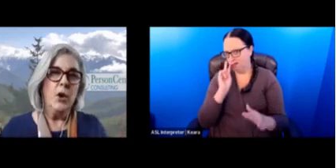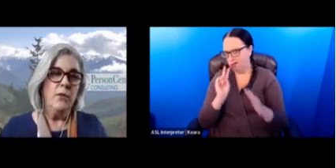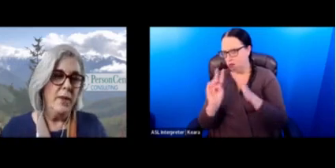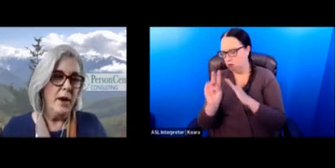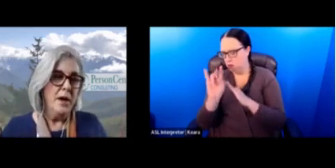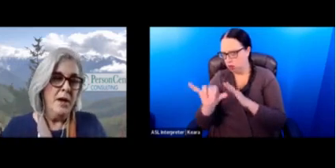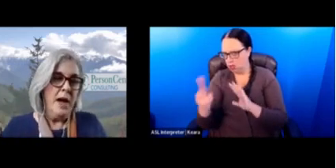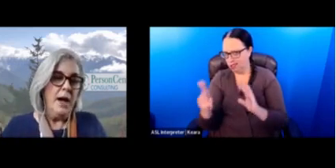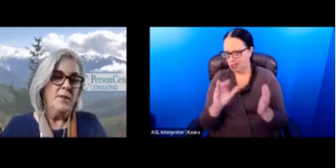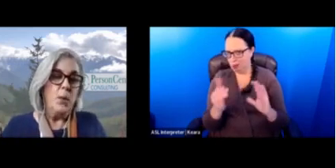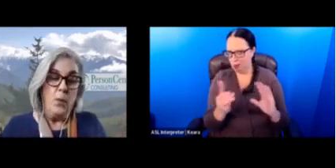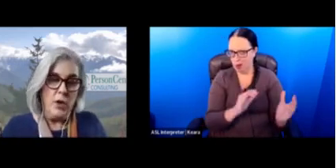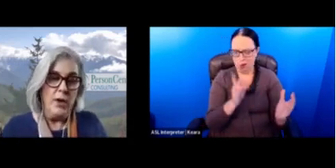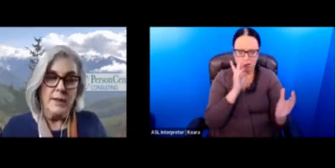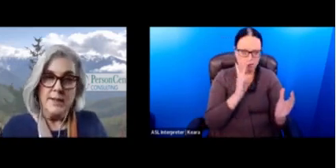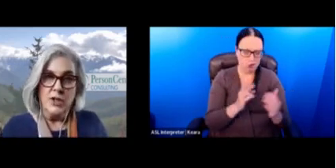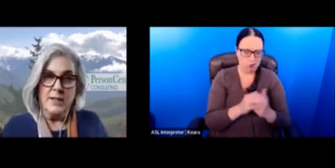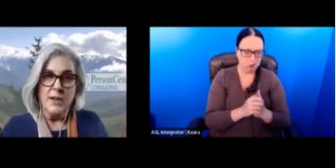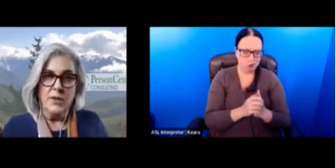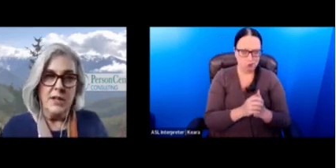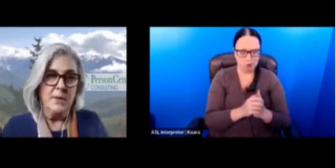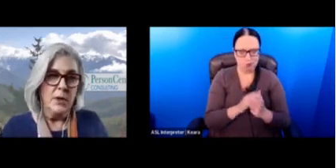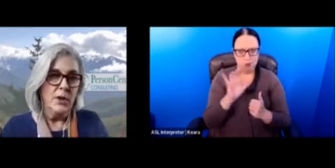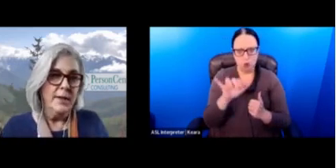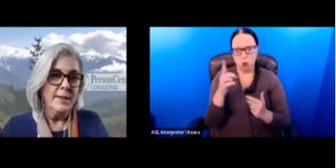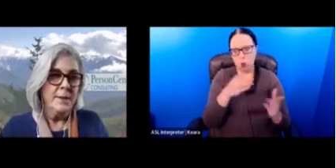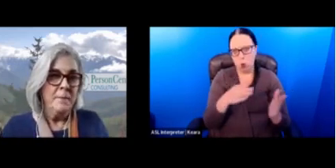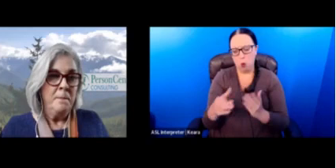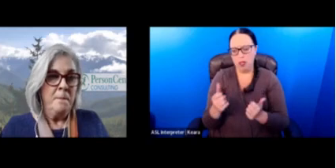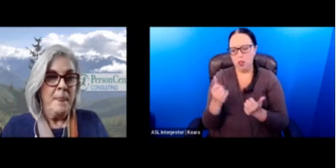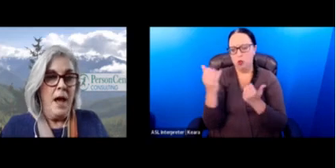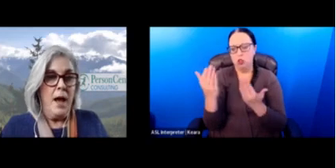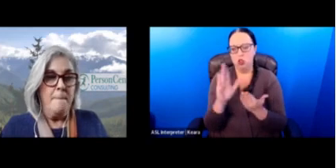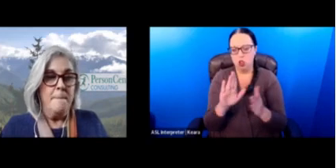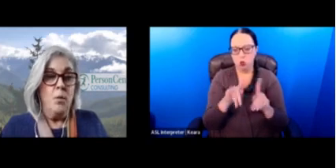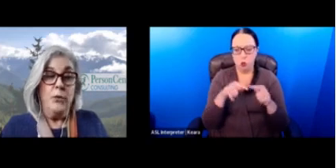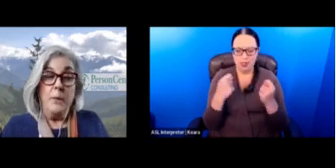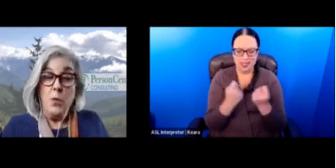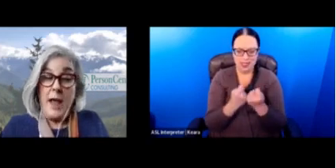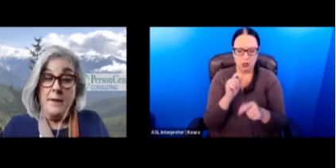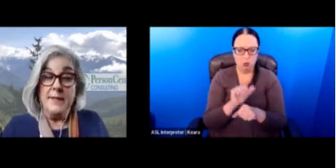and go from there. That's one way you can suggest that your team's work on something we have